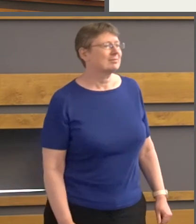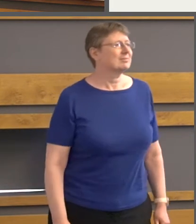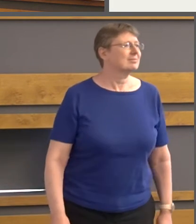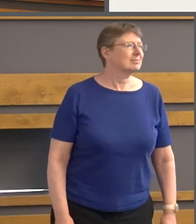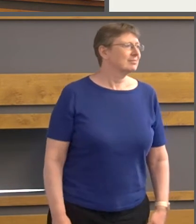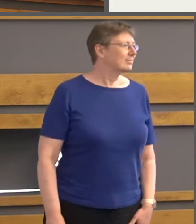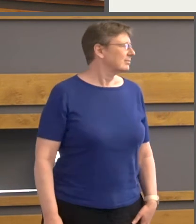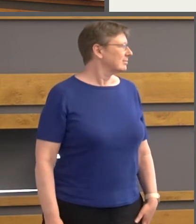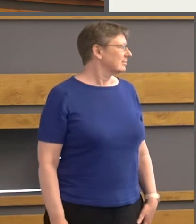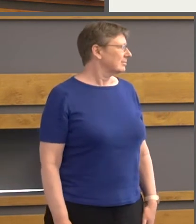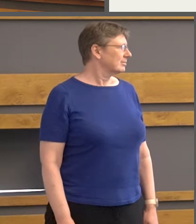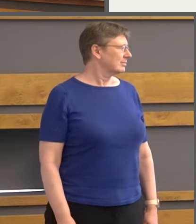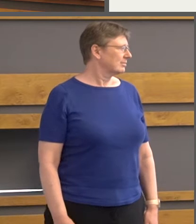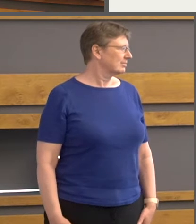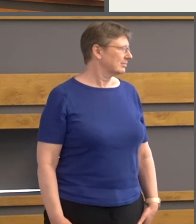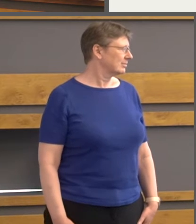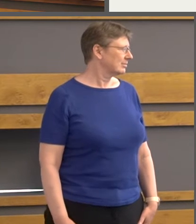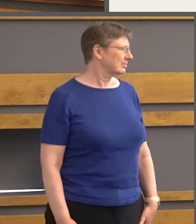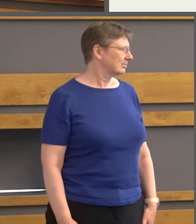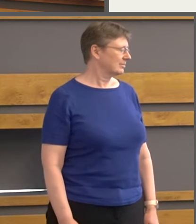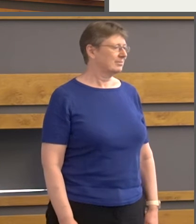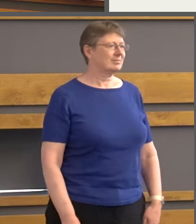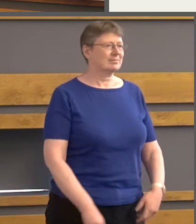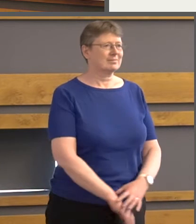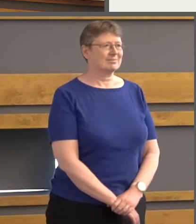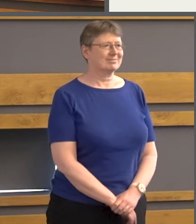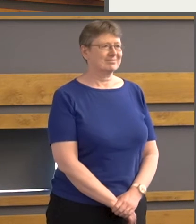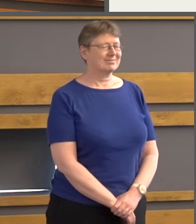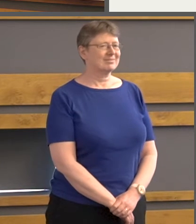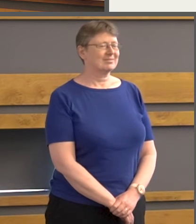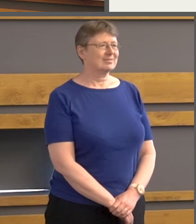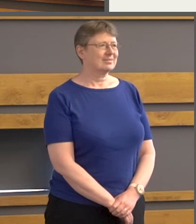Thanks.